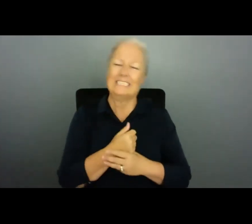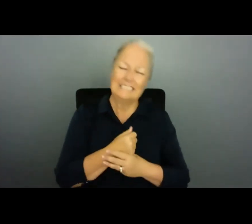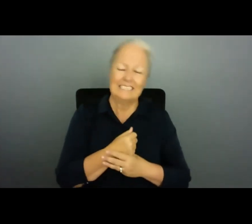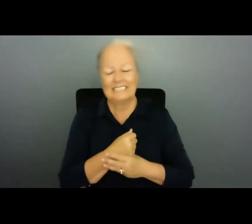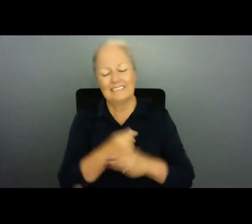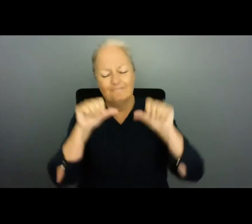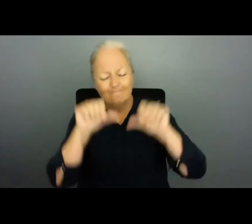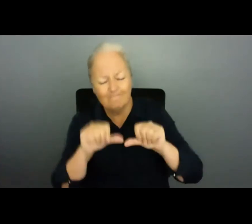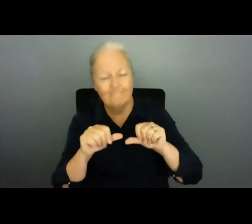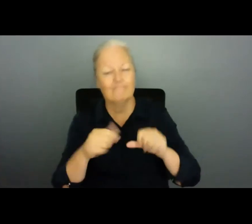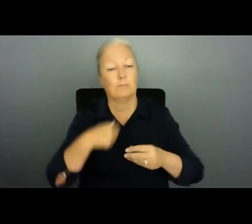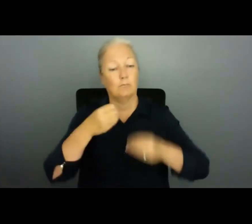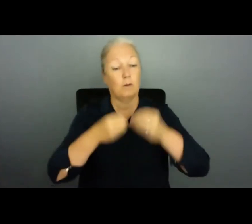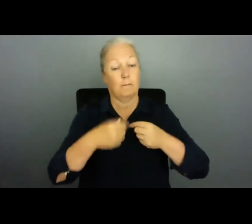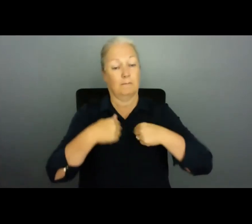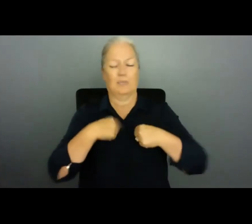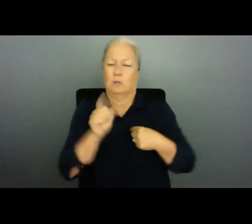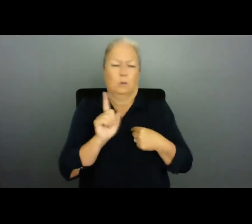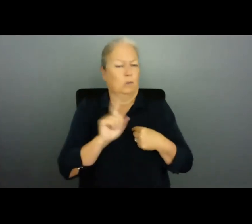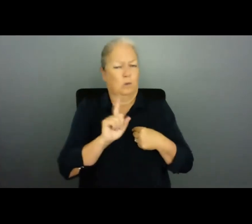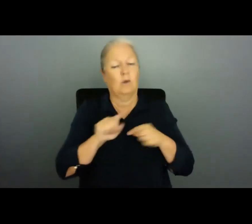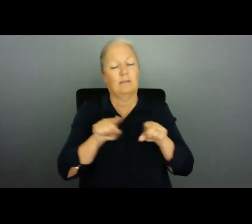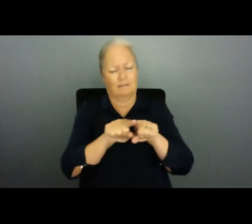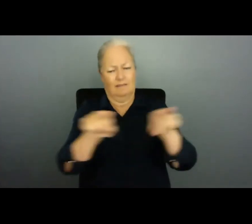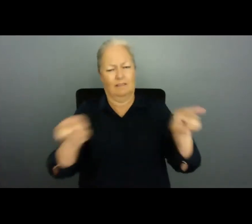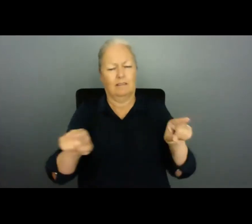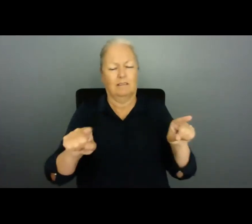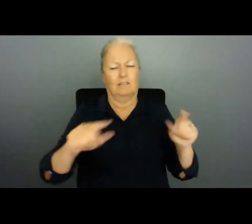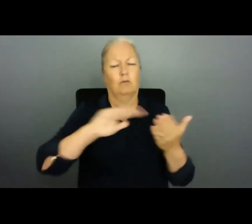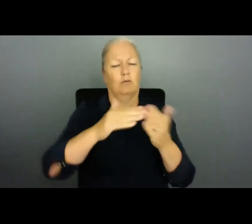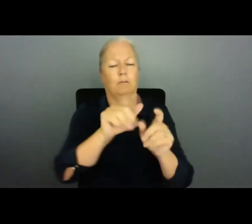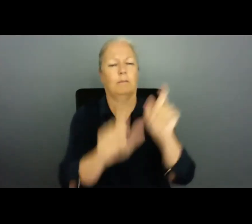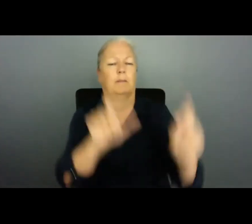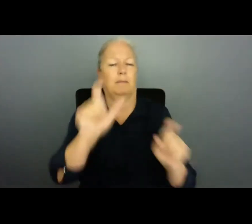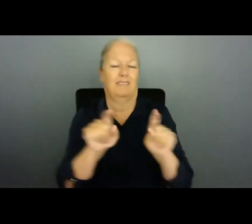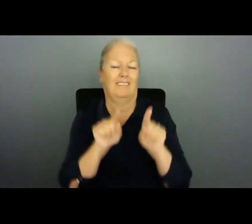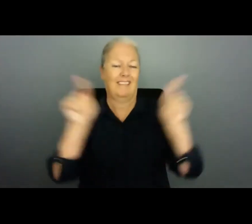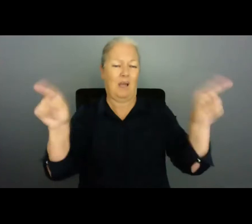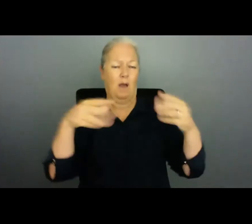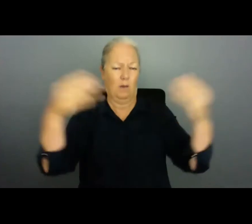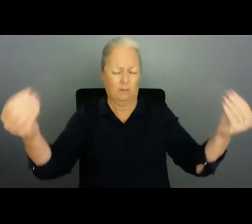with the society the lack of inclusiveness and acceptability we young people with disabilities